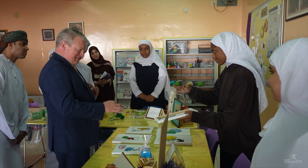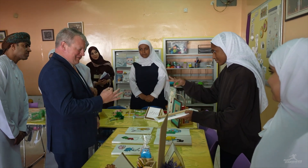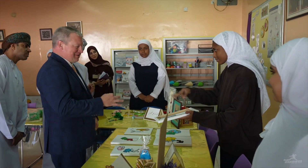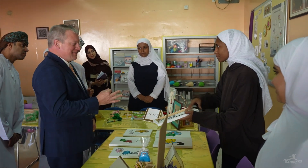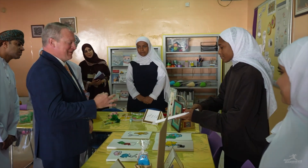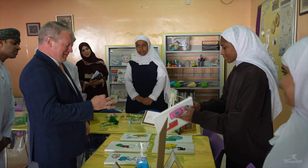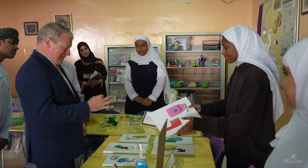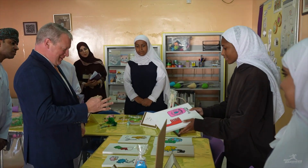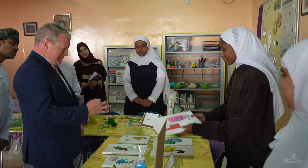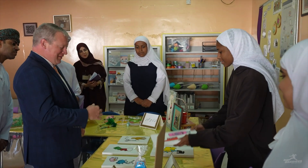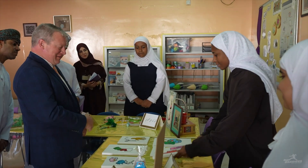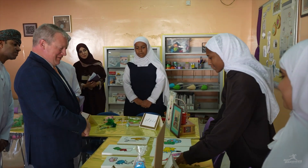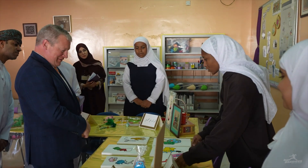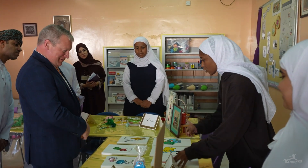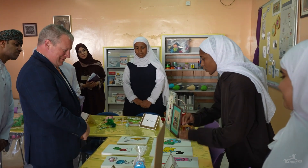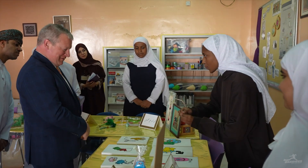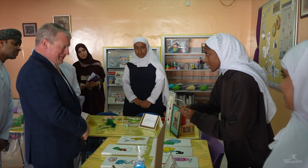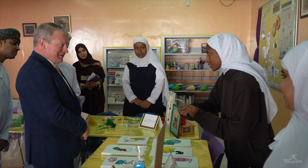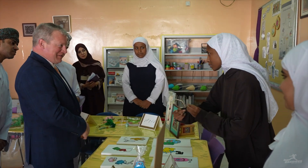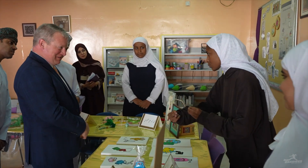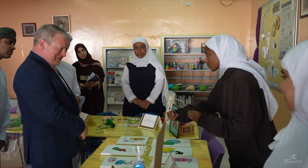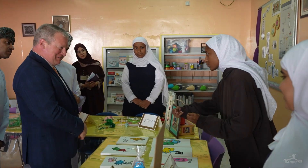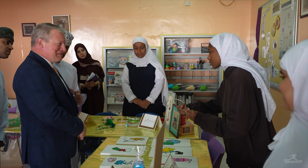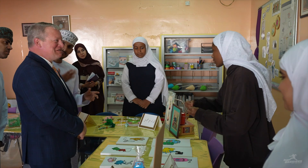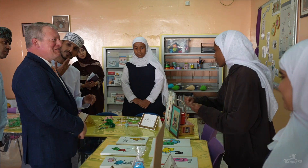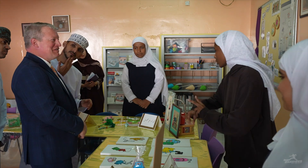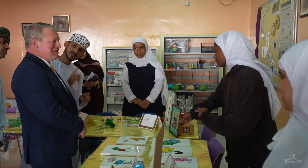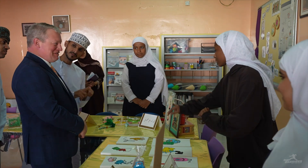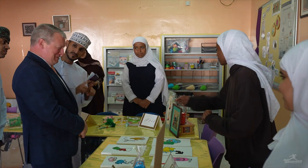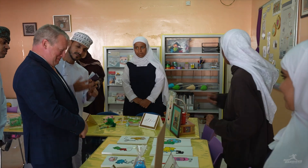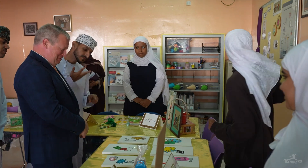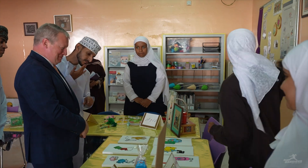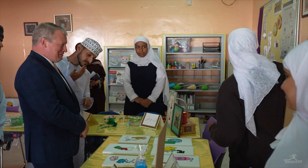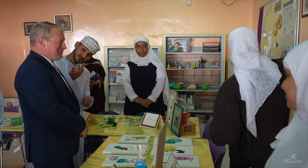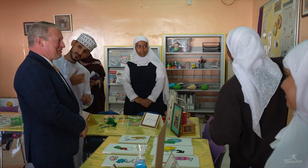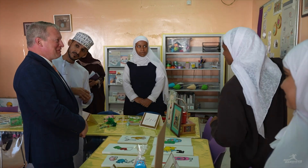We use thread to sew along the edges, using different colors.